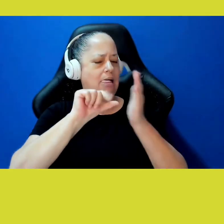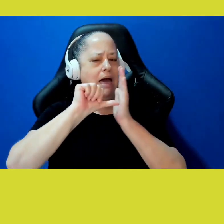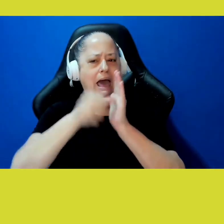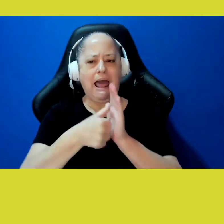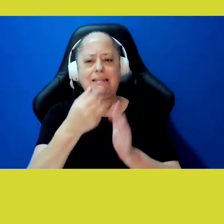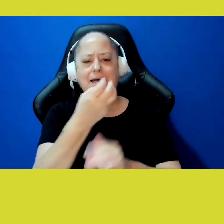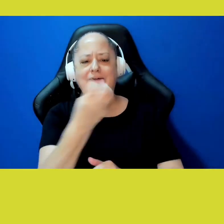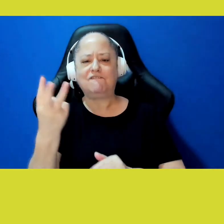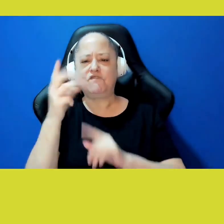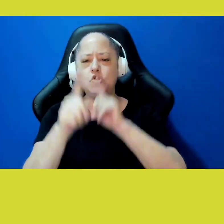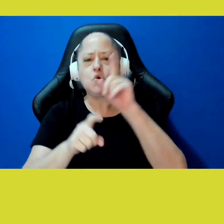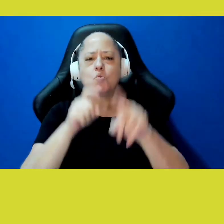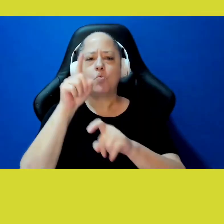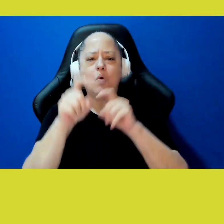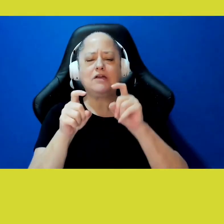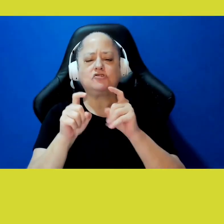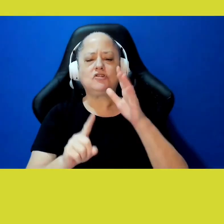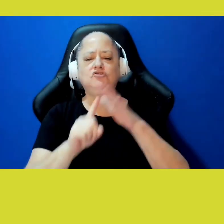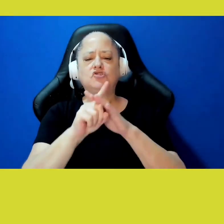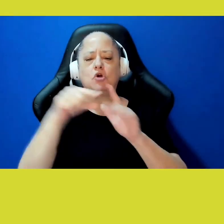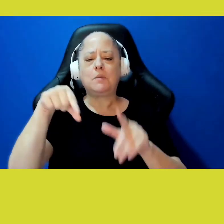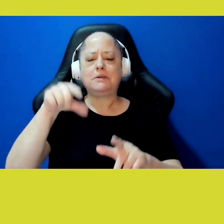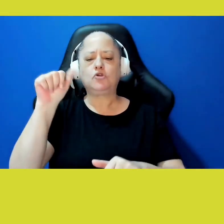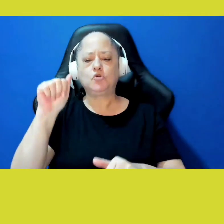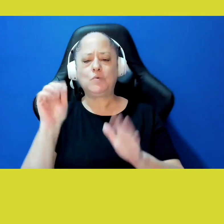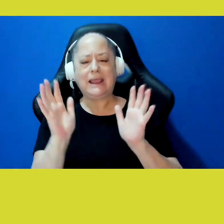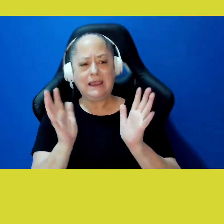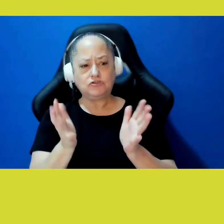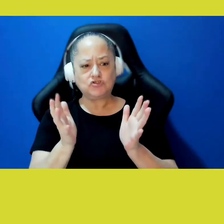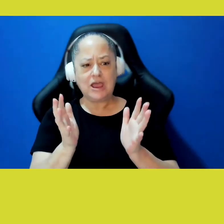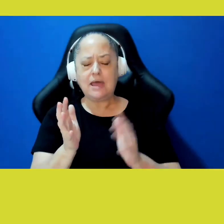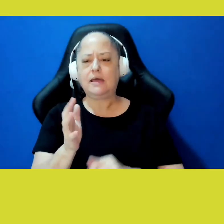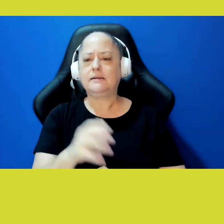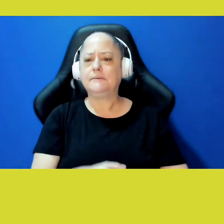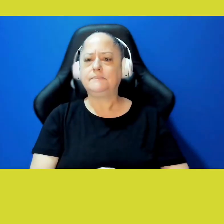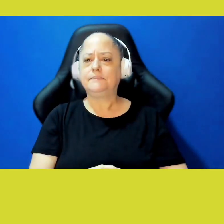come in in the Q&A and the chat um there's a a question